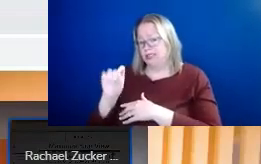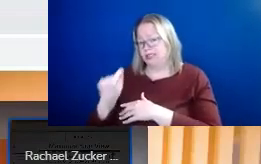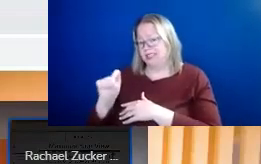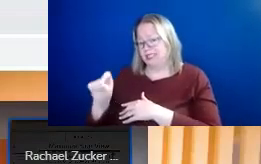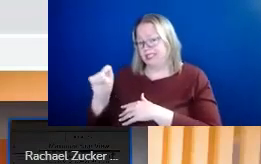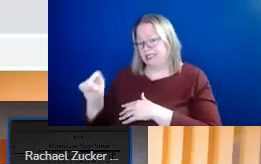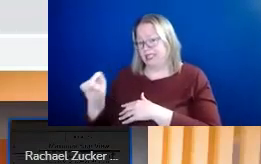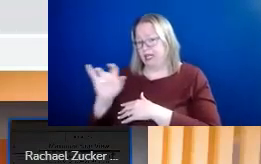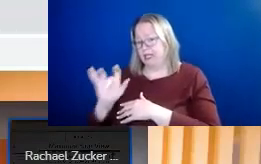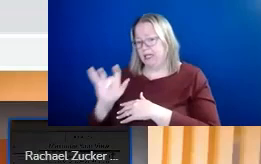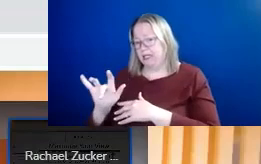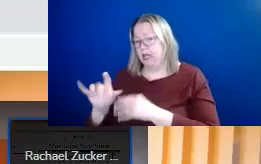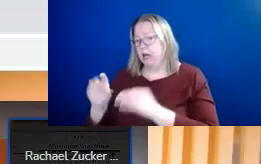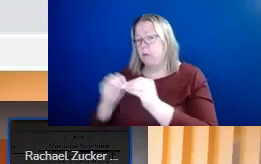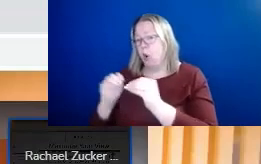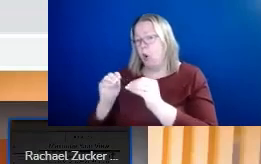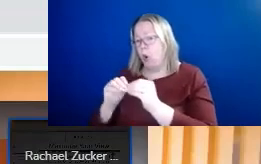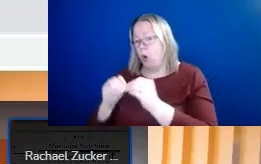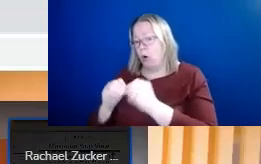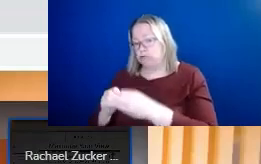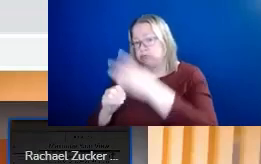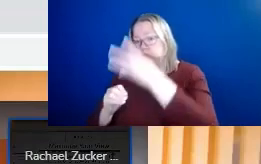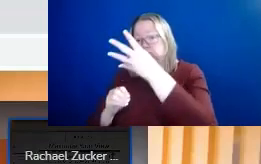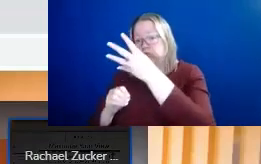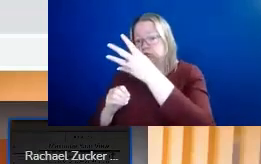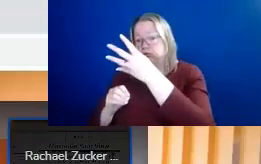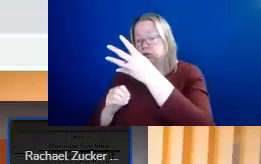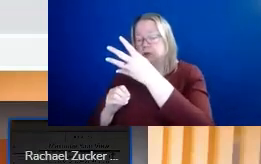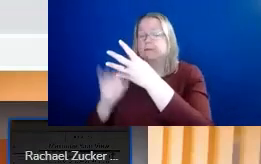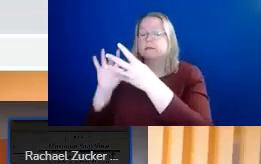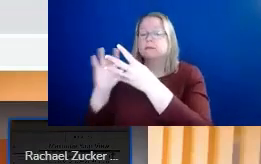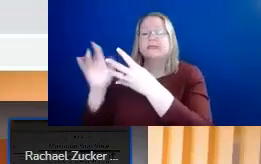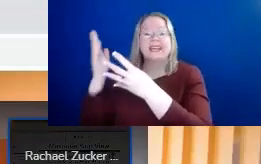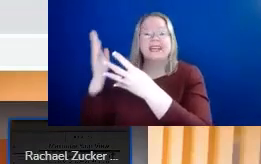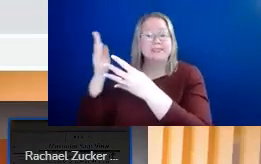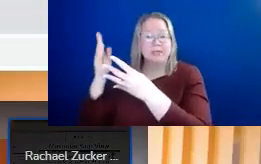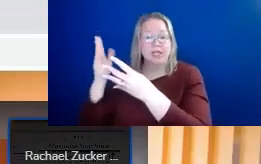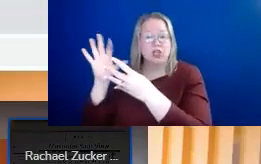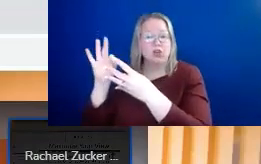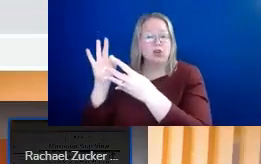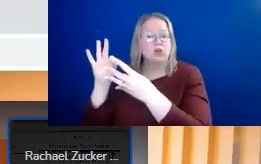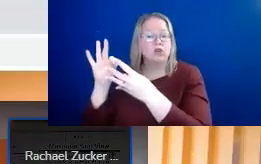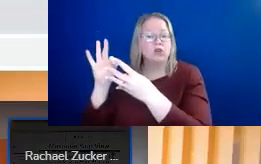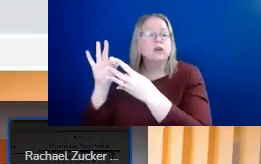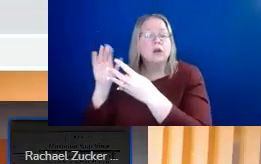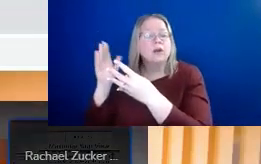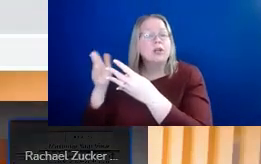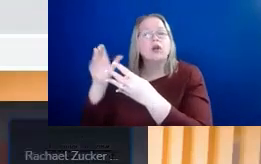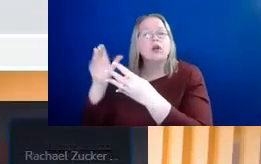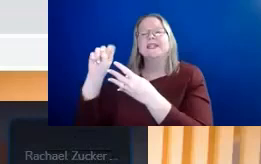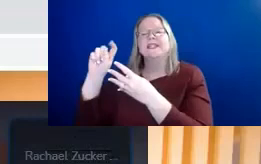reads more actions. Click on 12:25:43 speaker stats. It's going